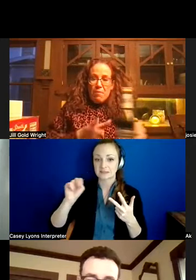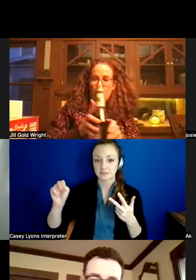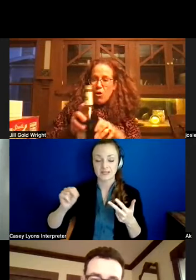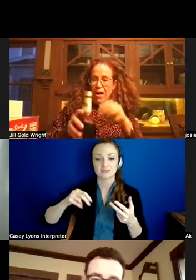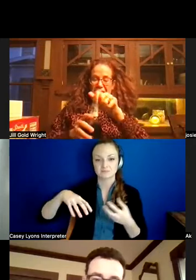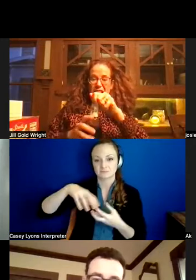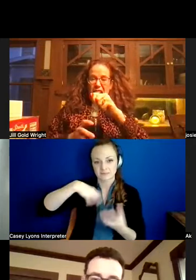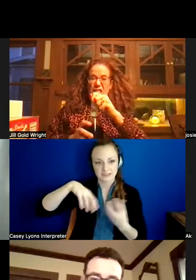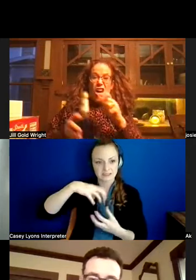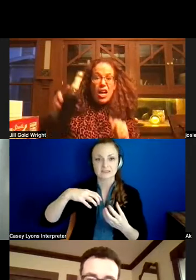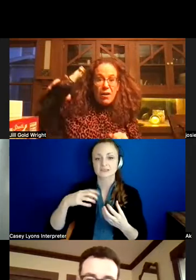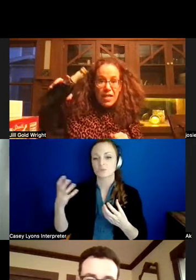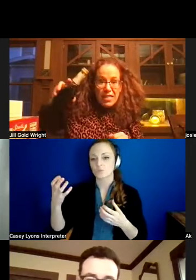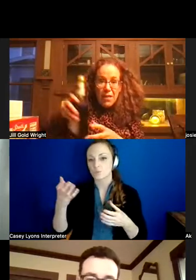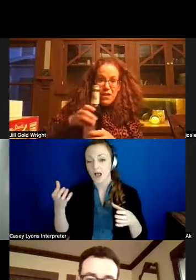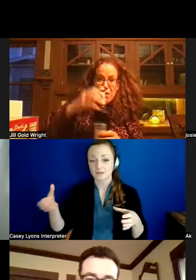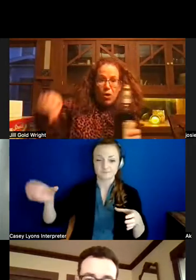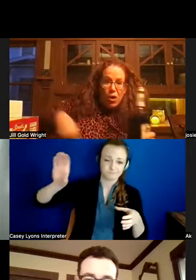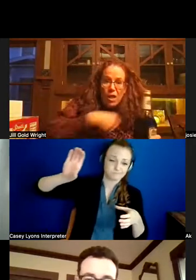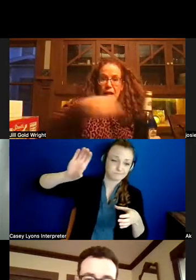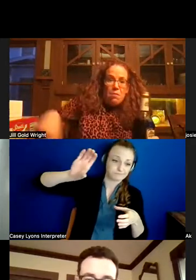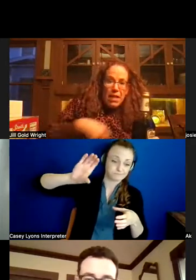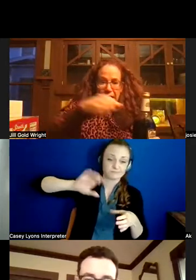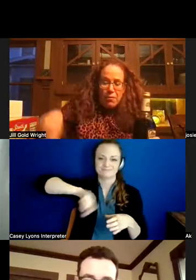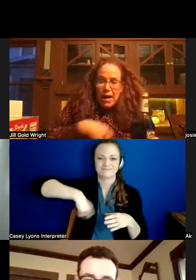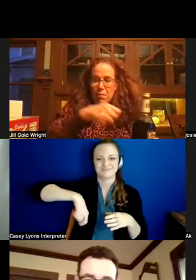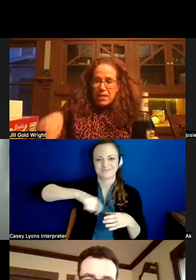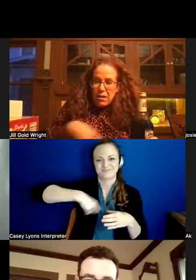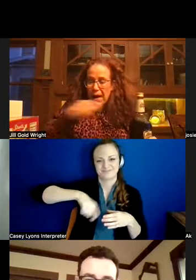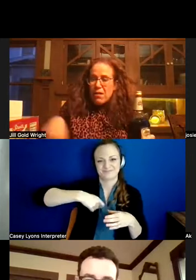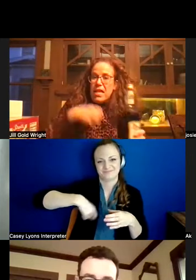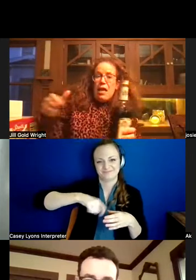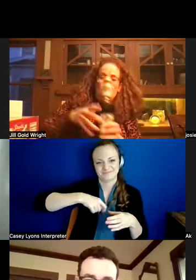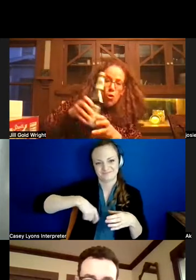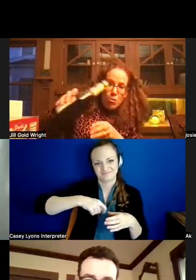I pour in a ton of this stuff into the bowl. 19:35:53 Mix it around, mix it around more